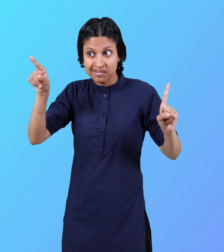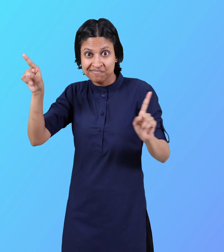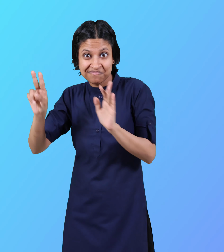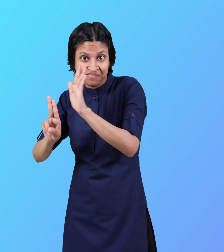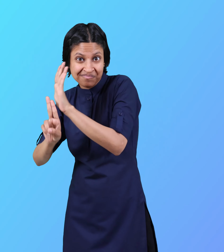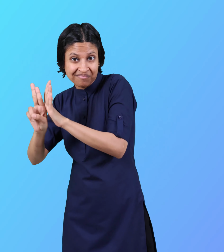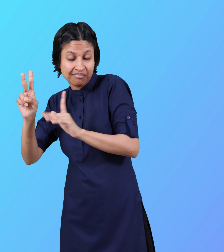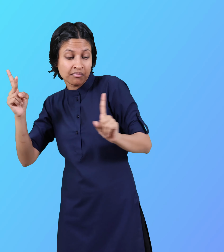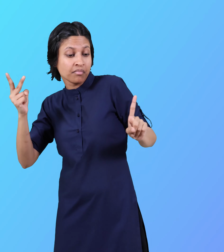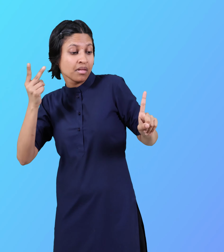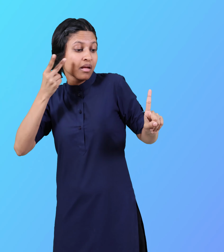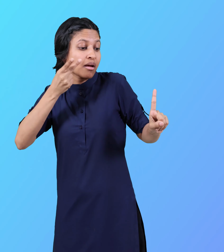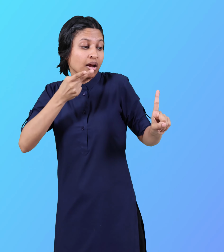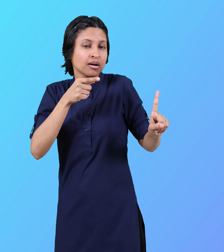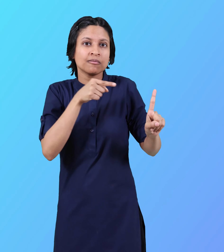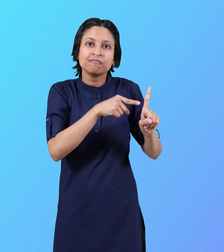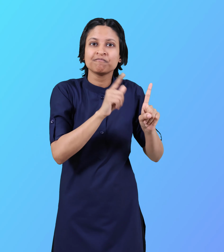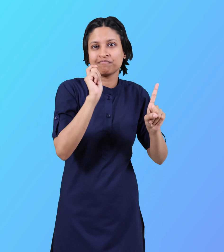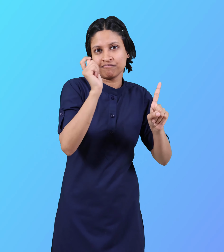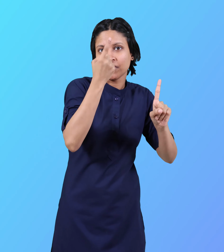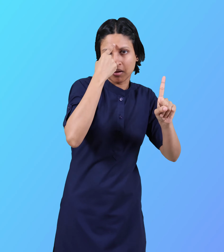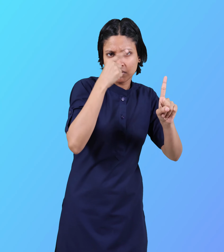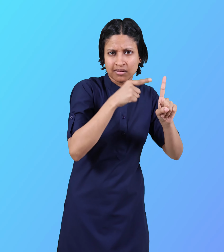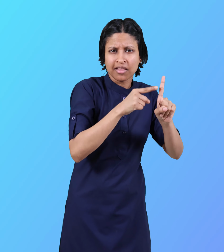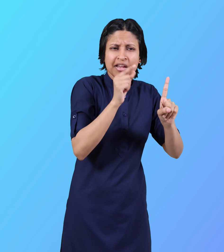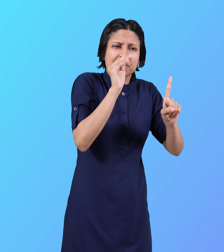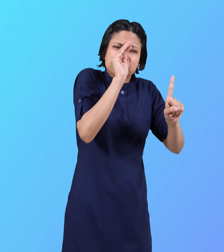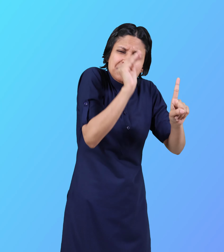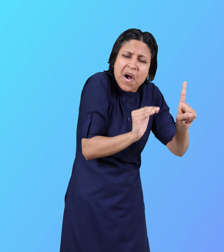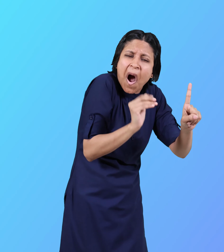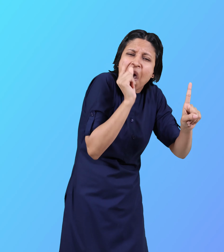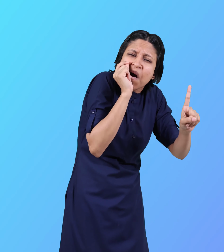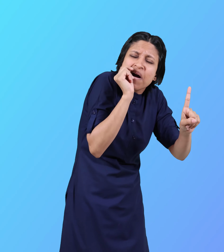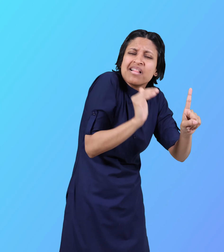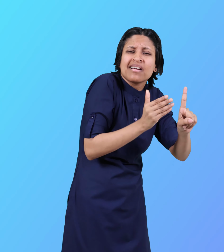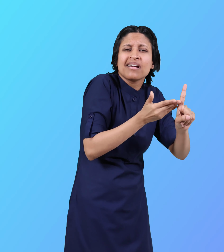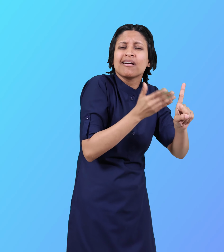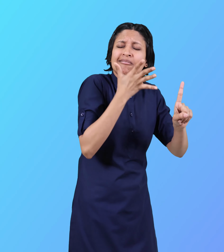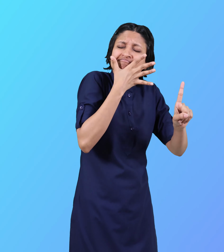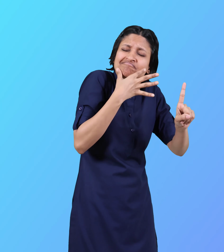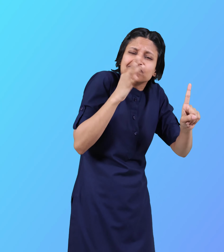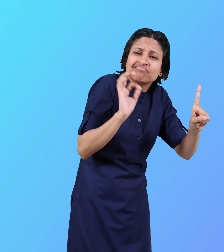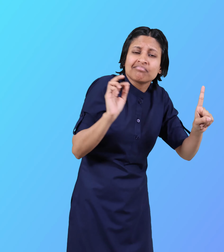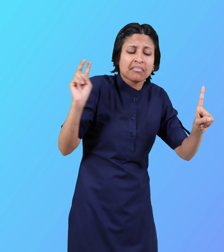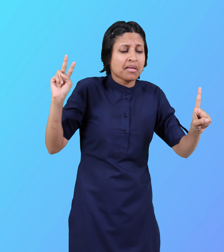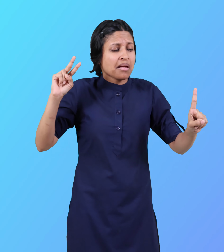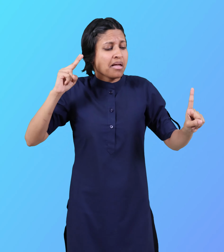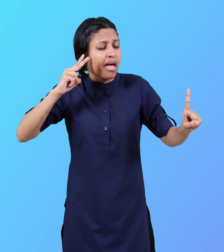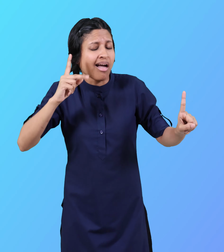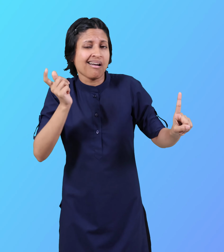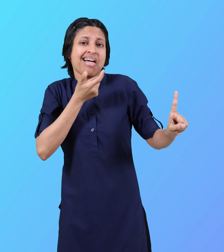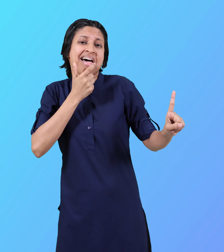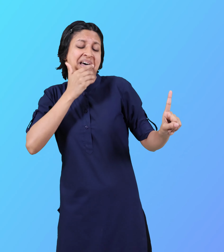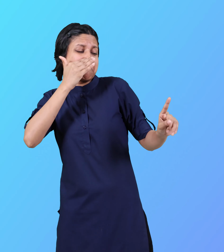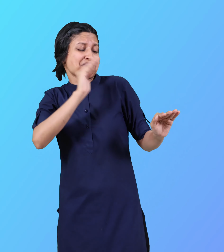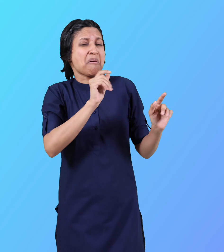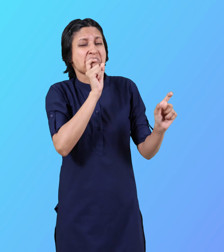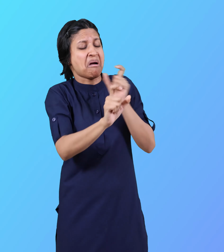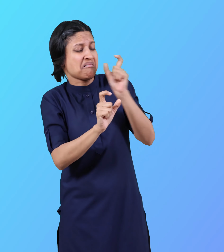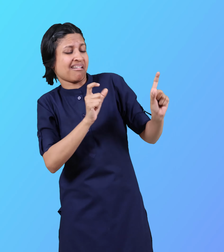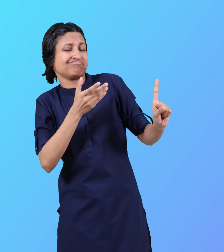Goliath looked at David and saw that he was nothing more than a handsome, healthy boy. Showing no respect for David, Goliath made fun of him.